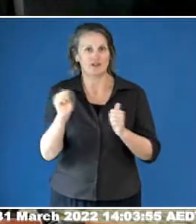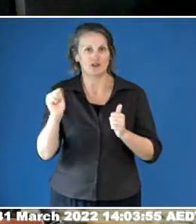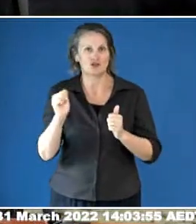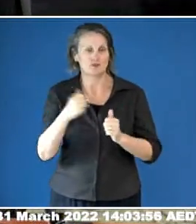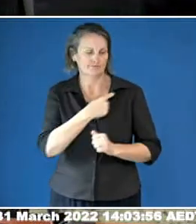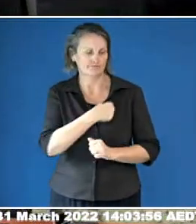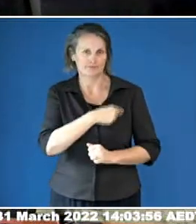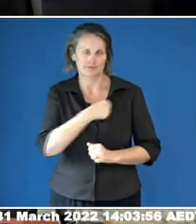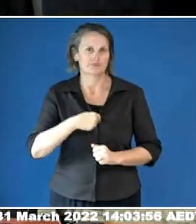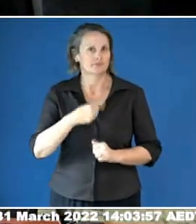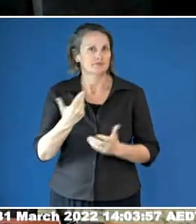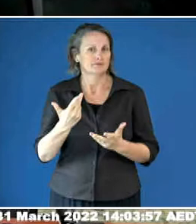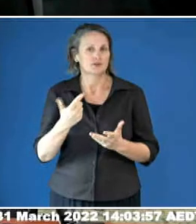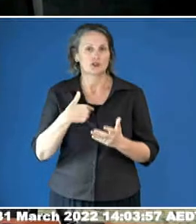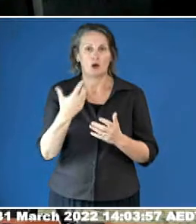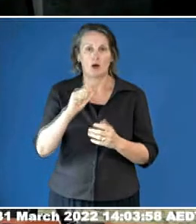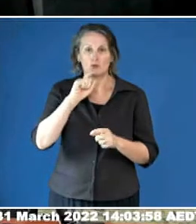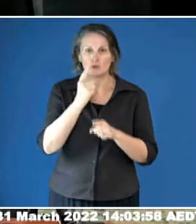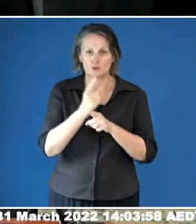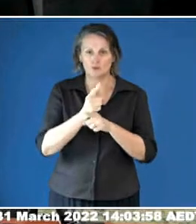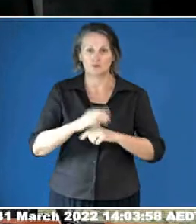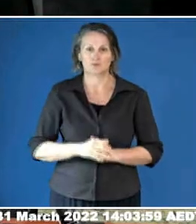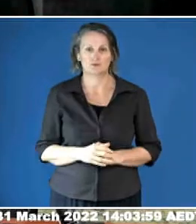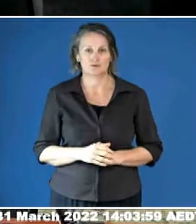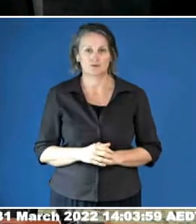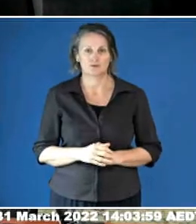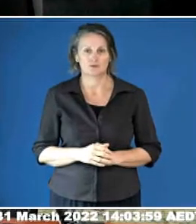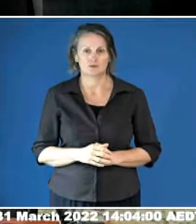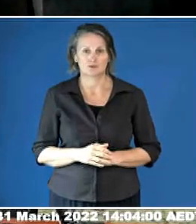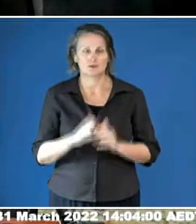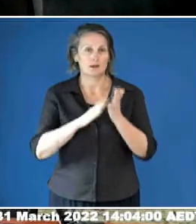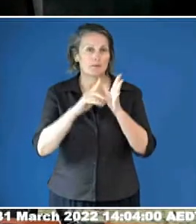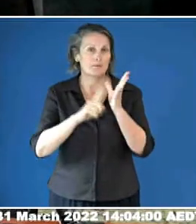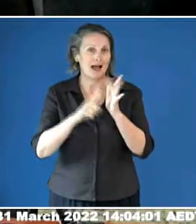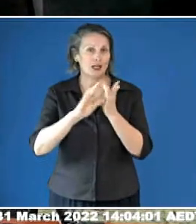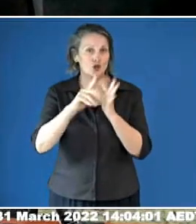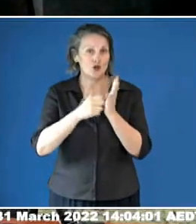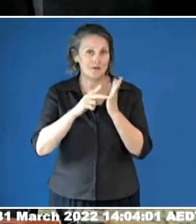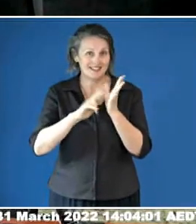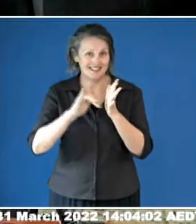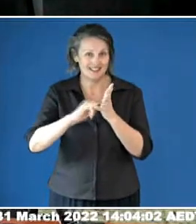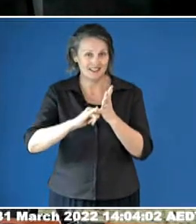them. So Carolyn Frohmader joins us, Mali Hermans joins us and Tess Moodie.